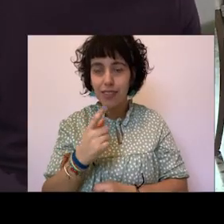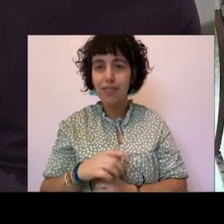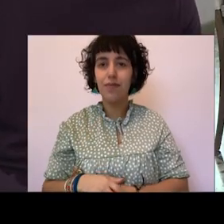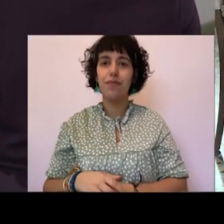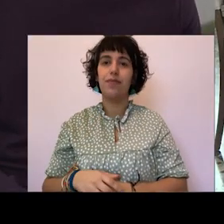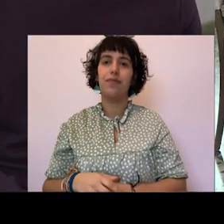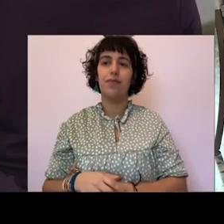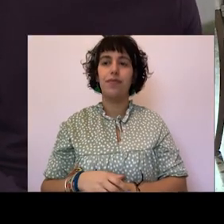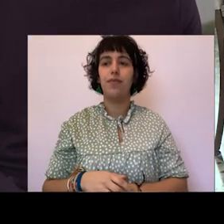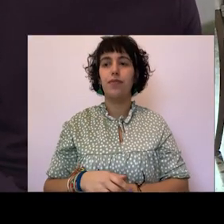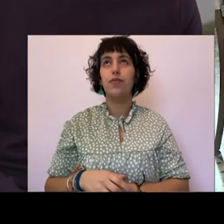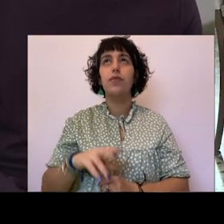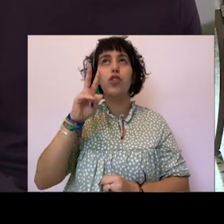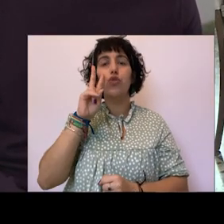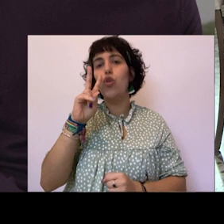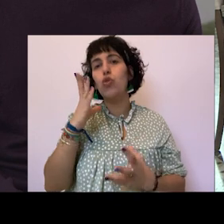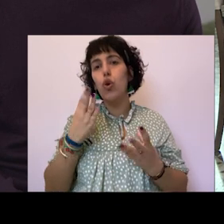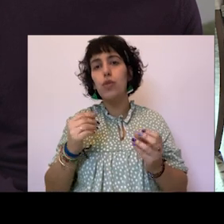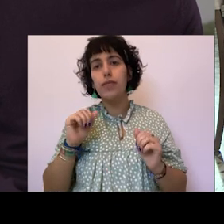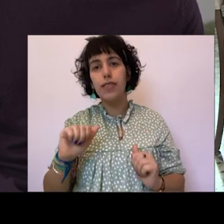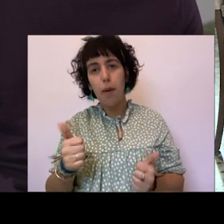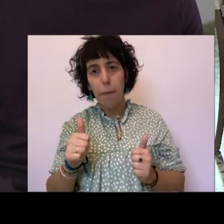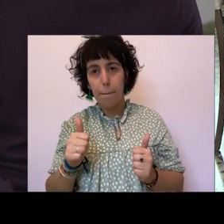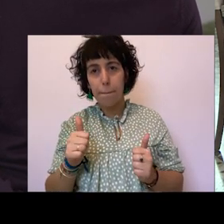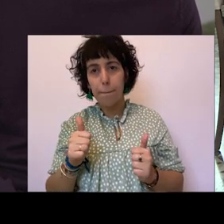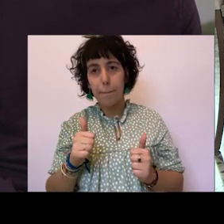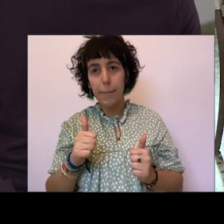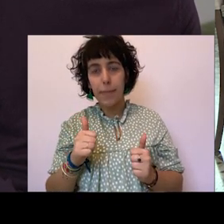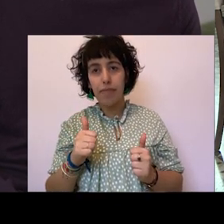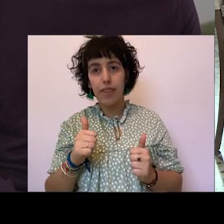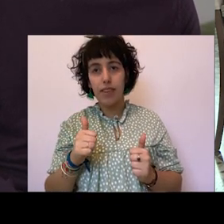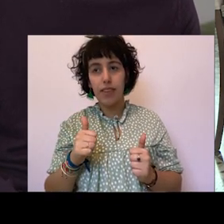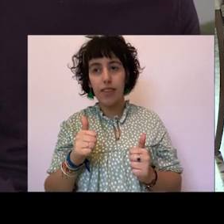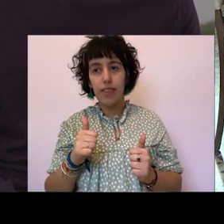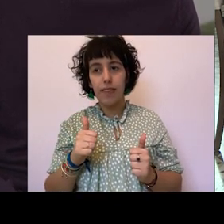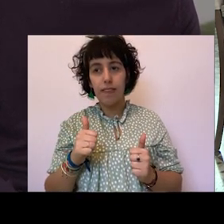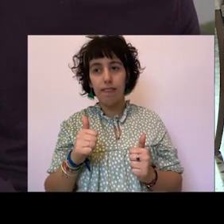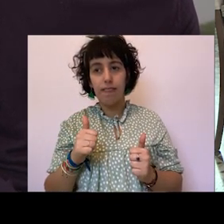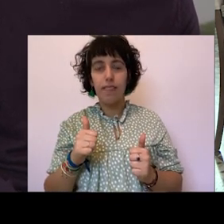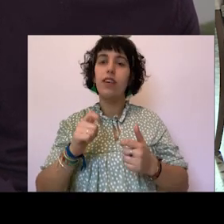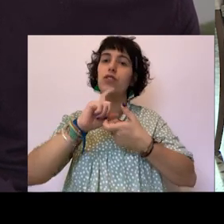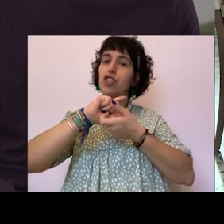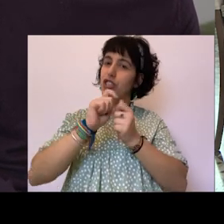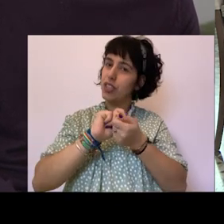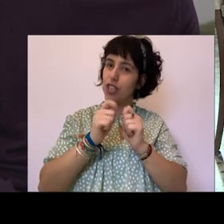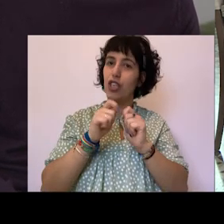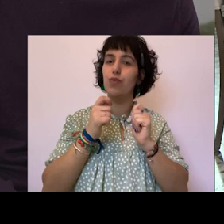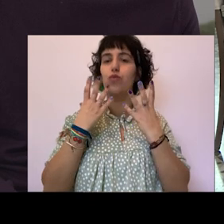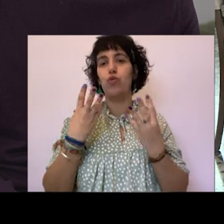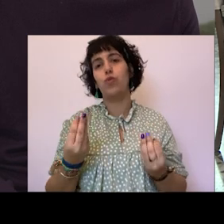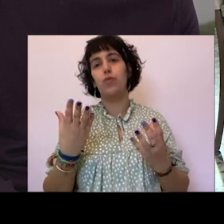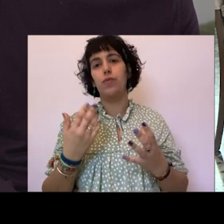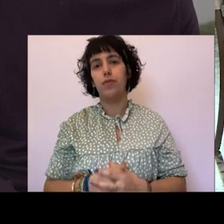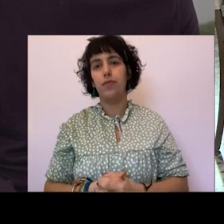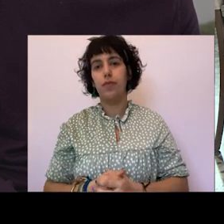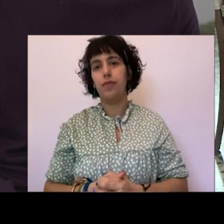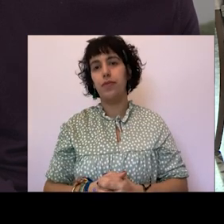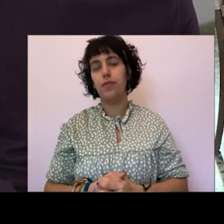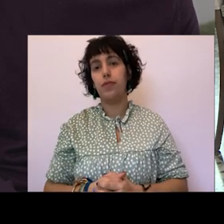It changes a lot when you are visible. -We are taught, and so another.